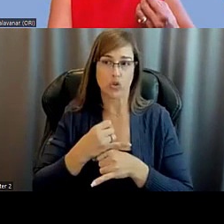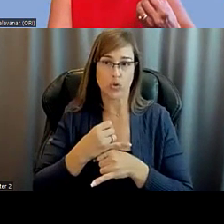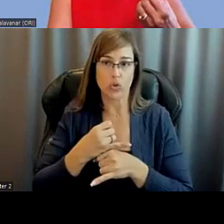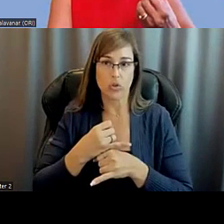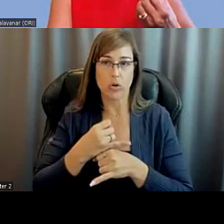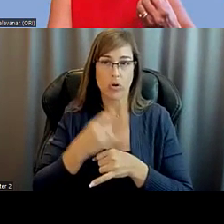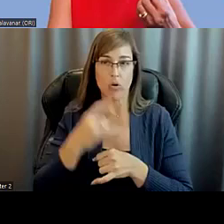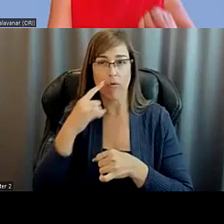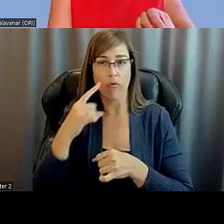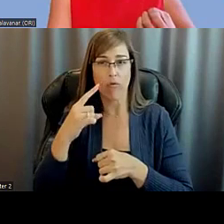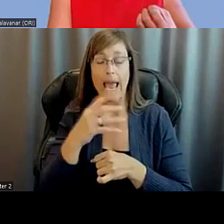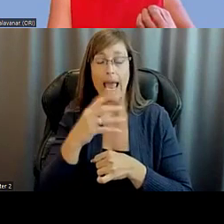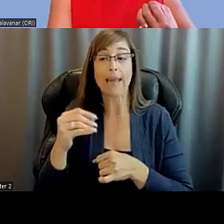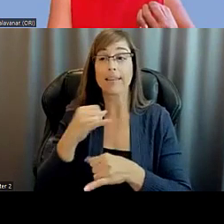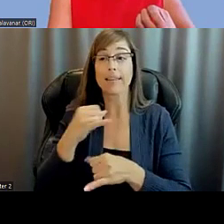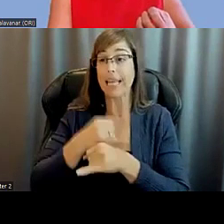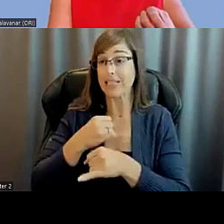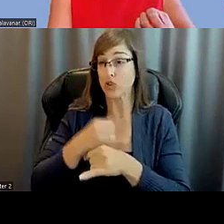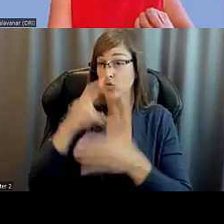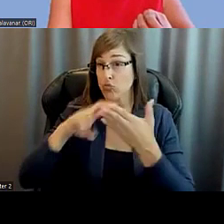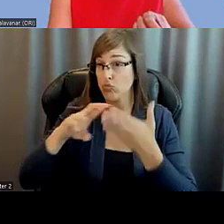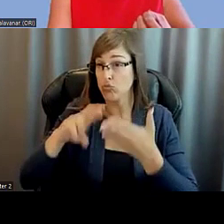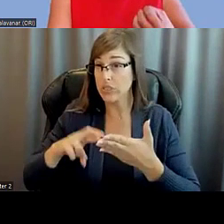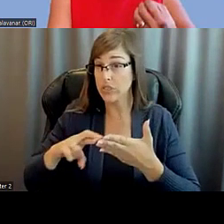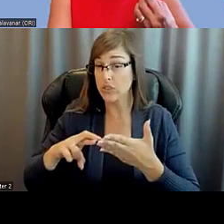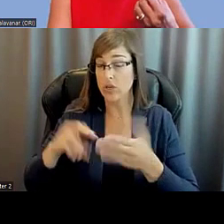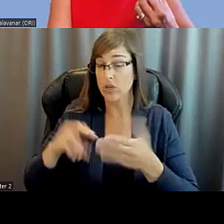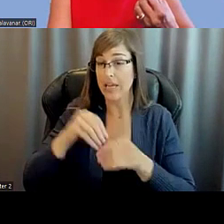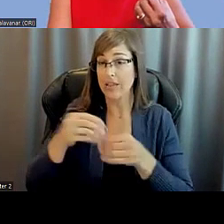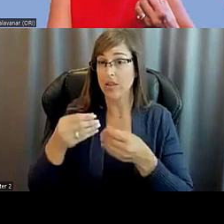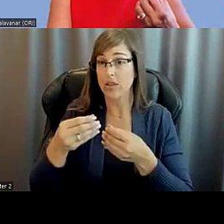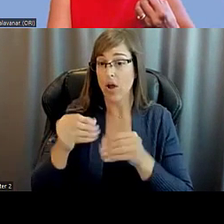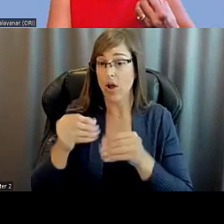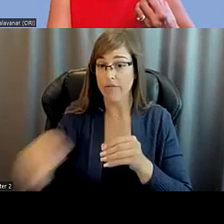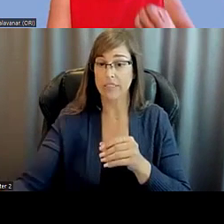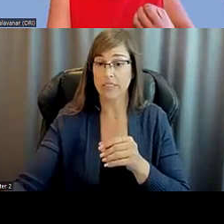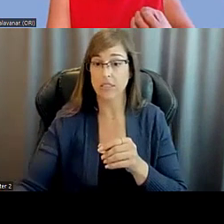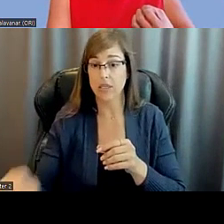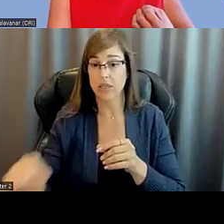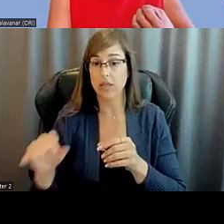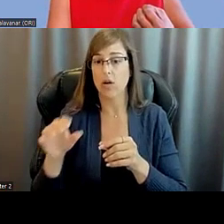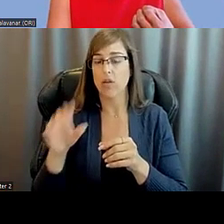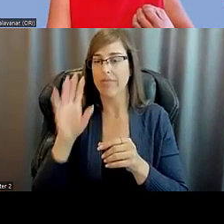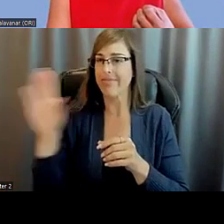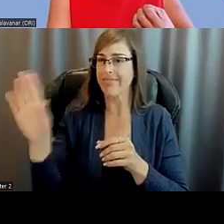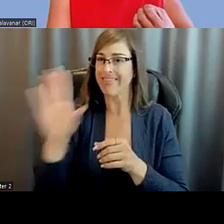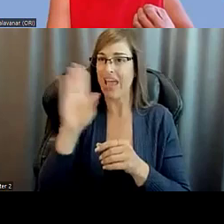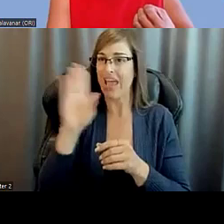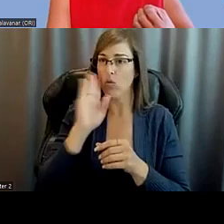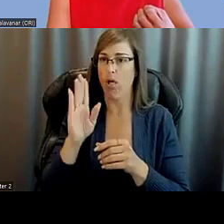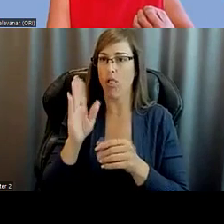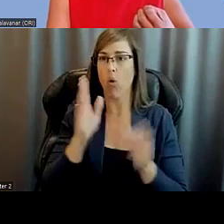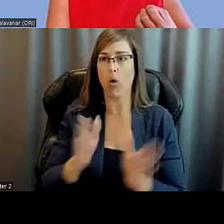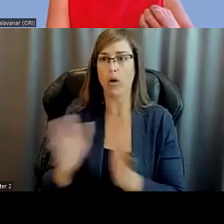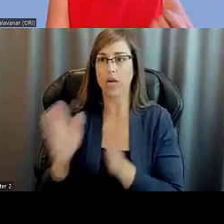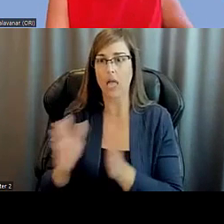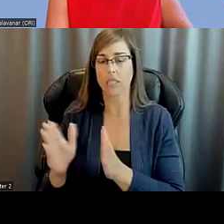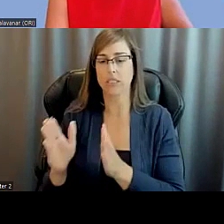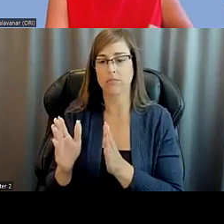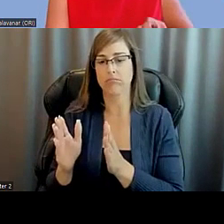and institutional research integrity officer will organize the remaining process that involves inquiry,